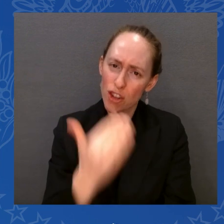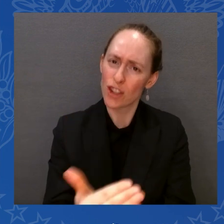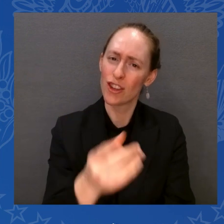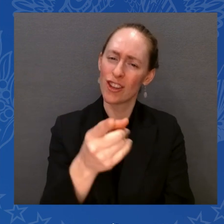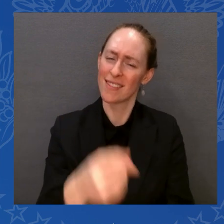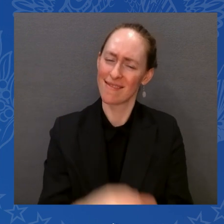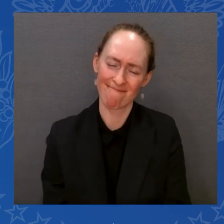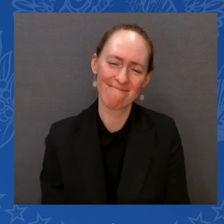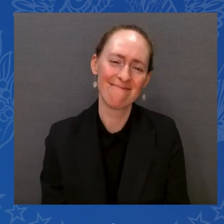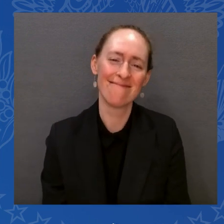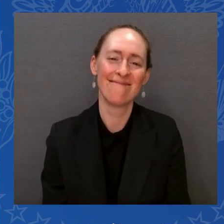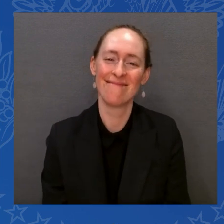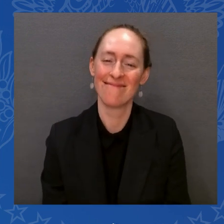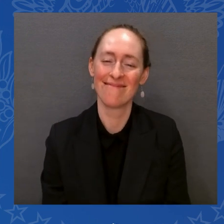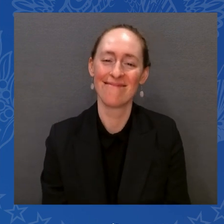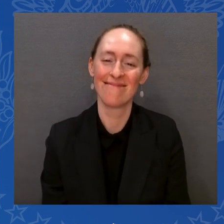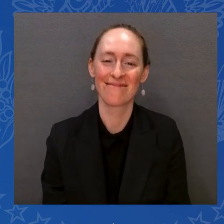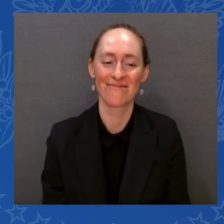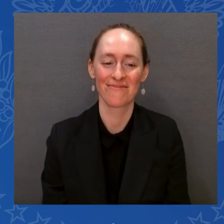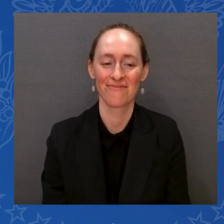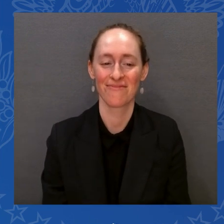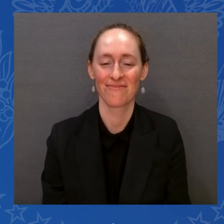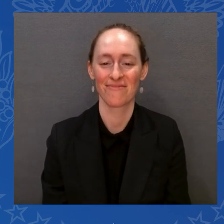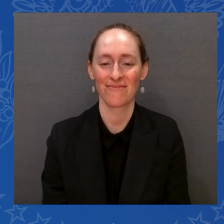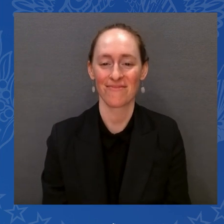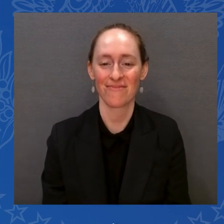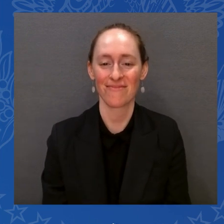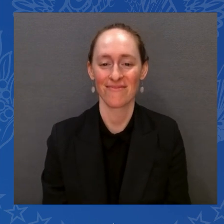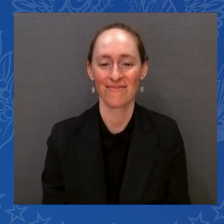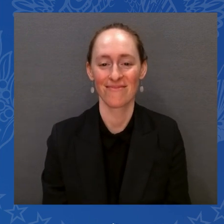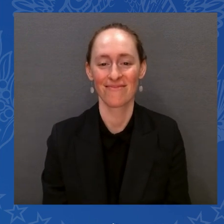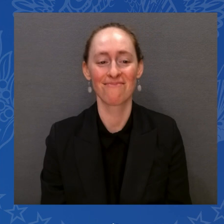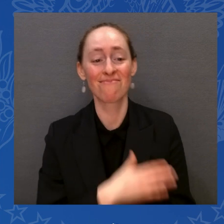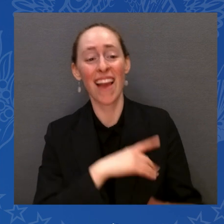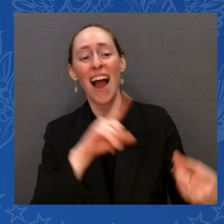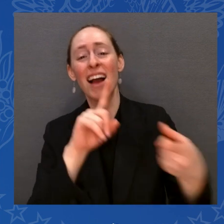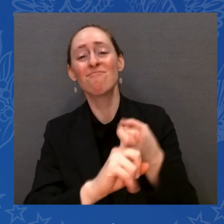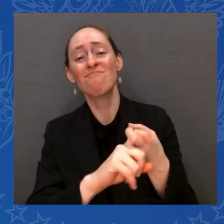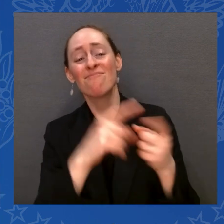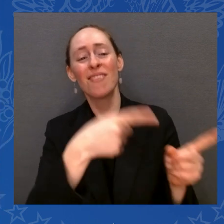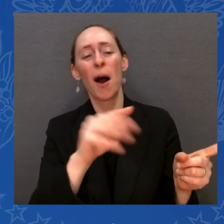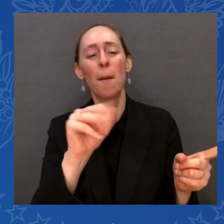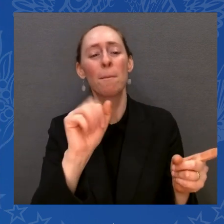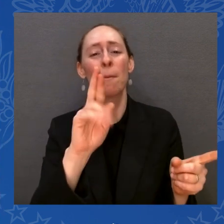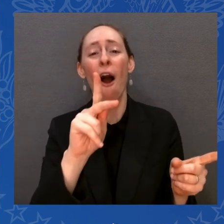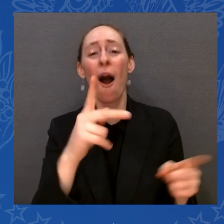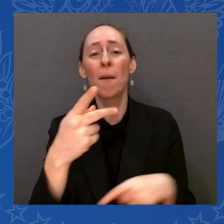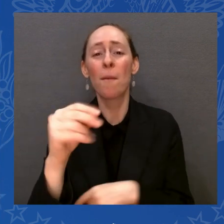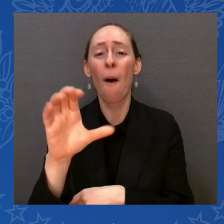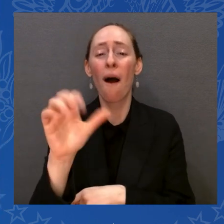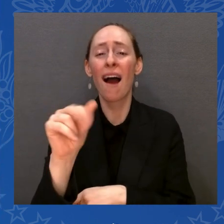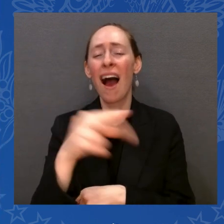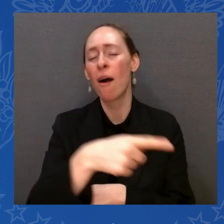And Representative Mark Pocan -- a great congressman, a friend who's always fighting for working families. And you helped us get so much done